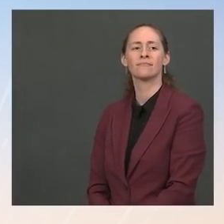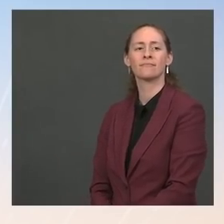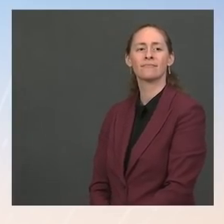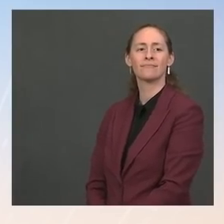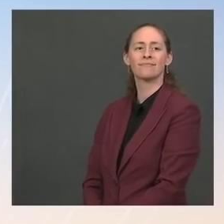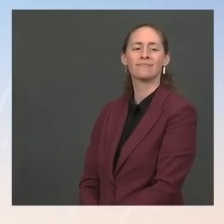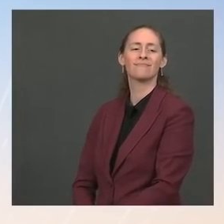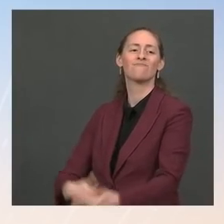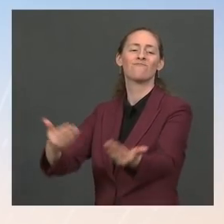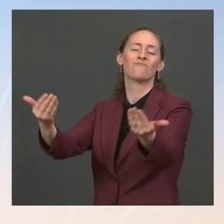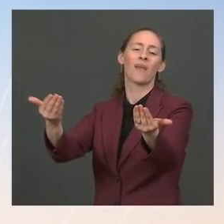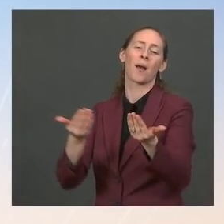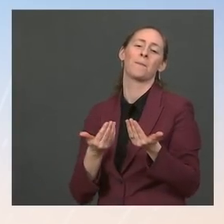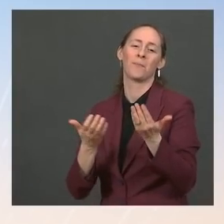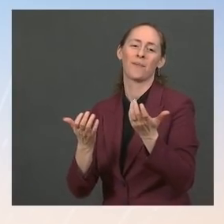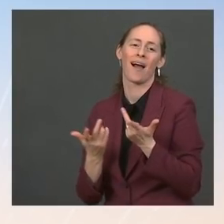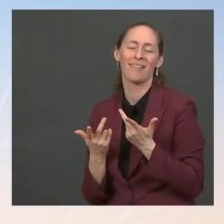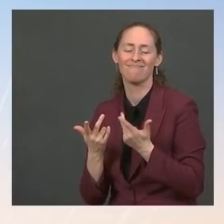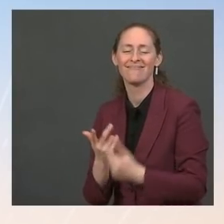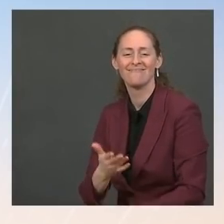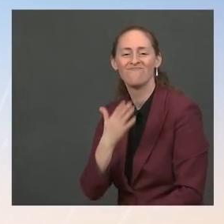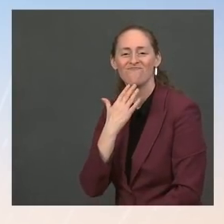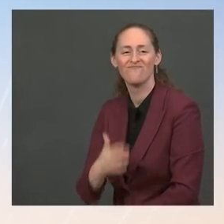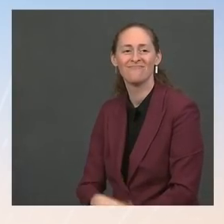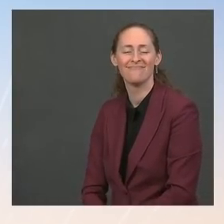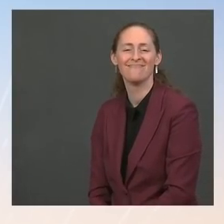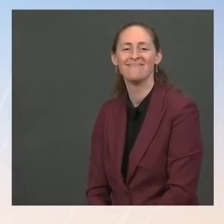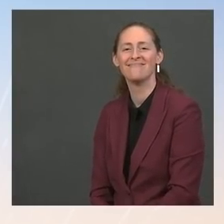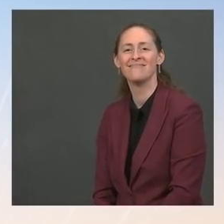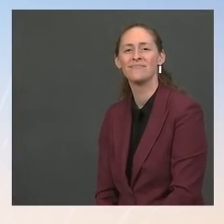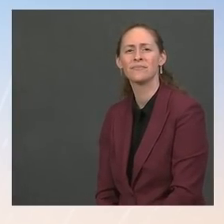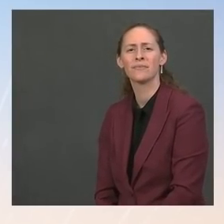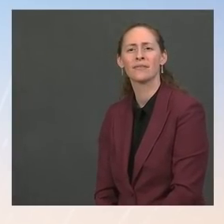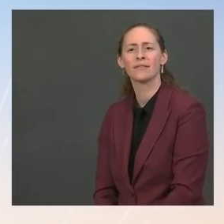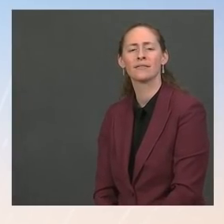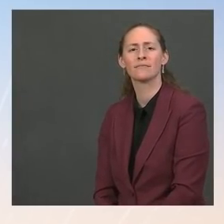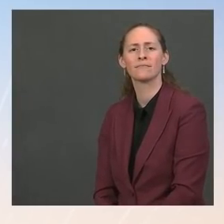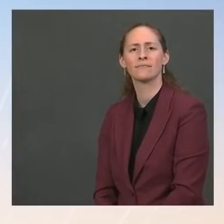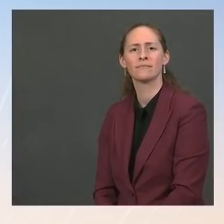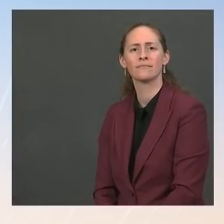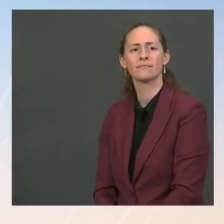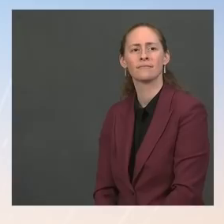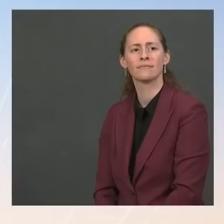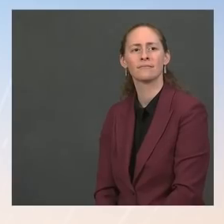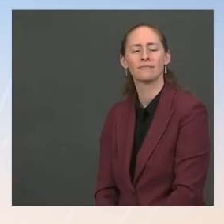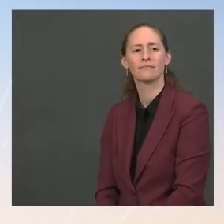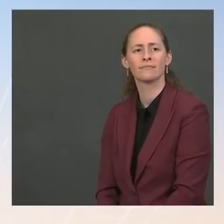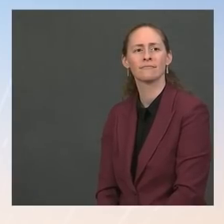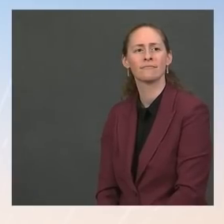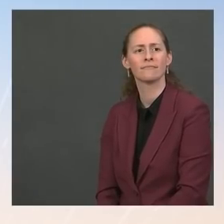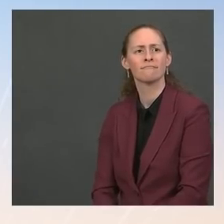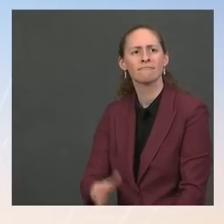And thank you for taking question across the room -- The Press: Who is behind you? Ms. Psaki: Oh, it's our regional reporter. We'll get to him in a second.